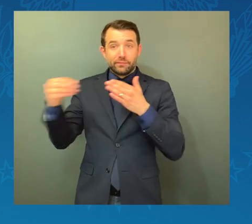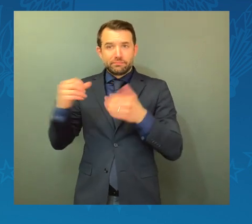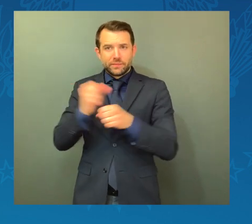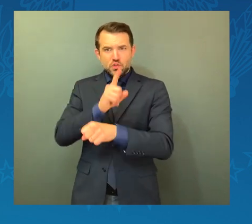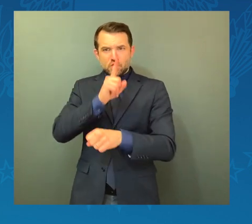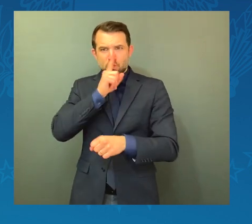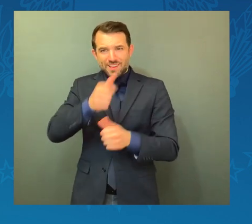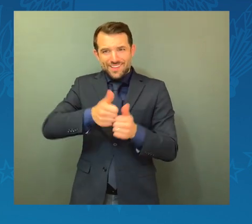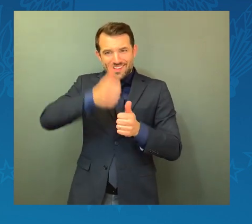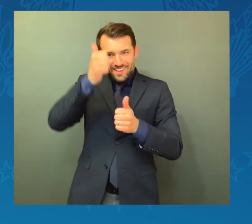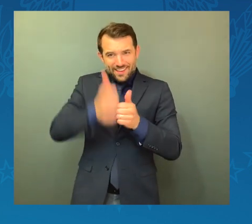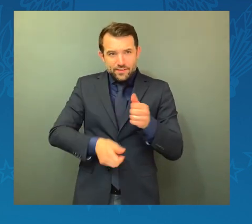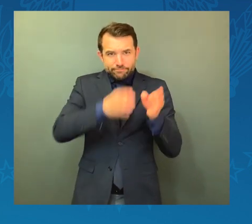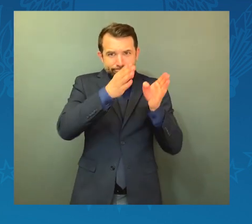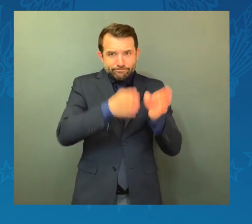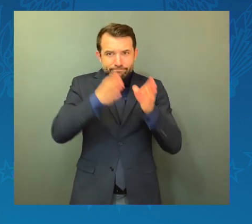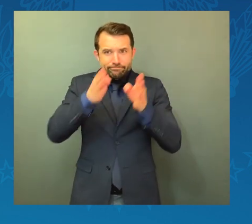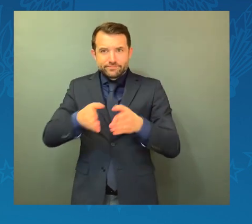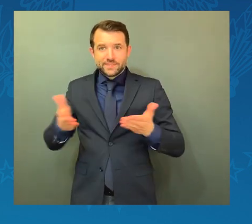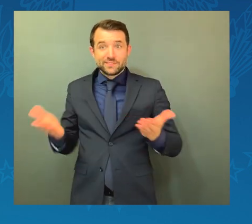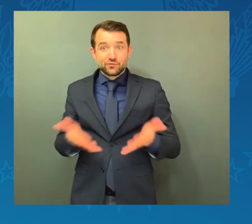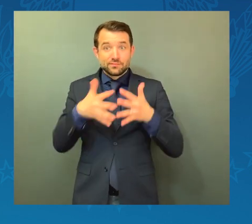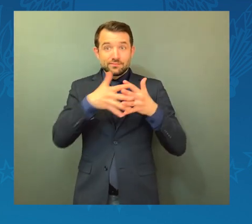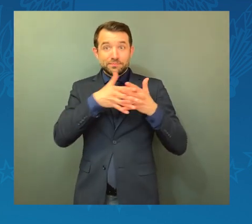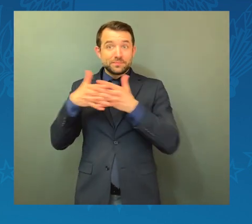has access to affordable high-speed Internet.